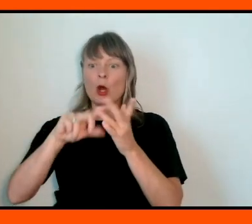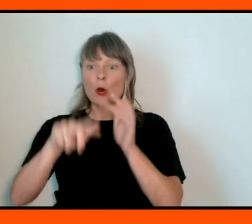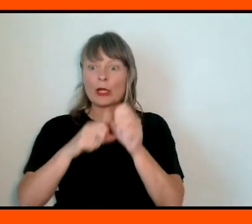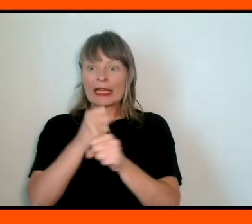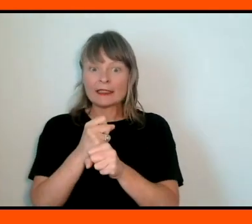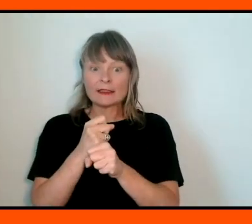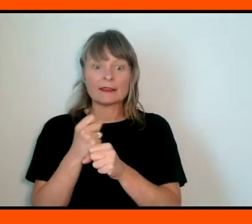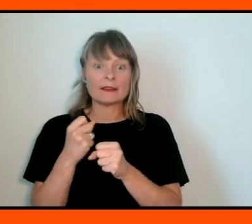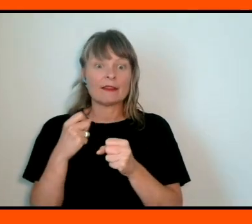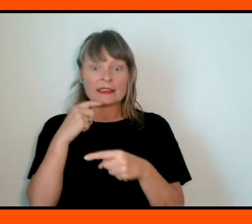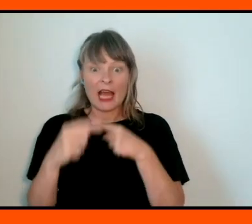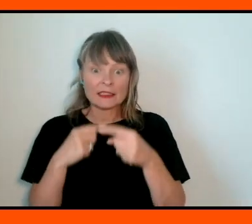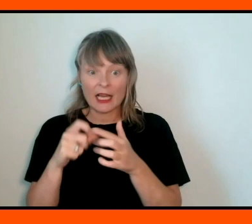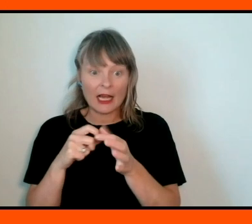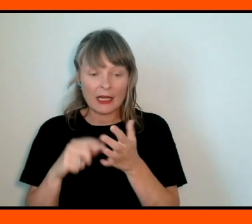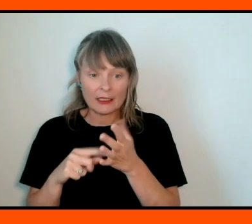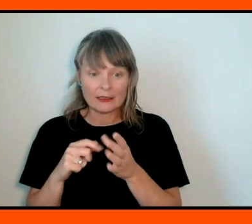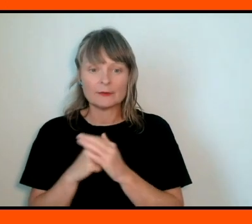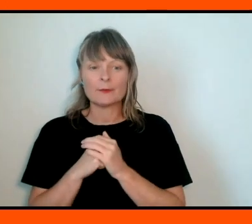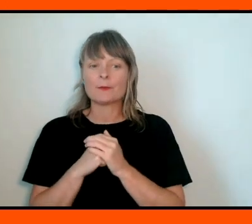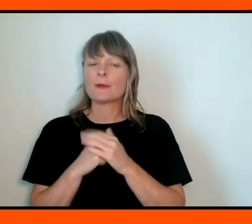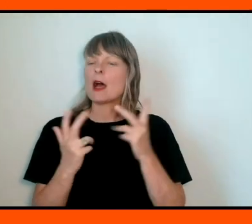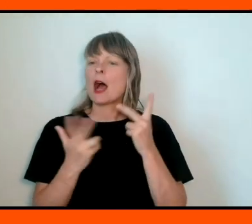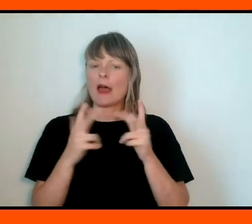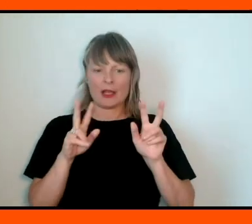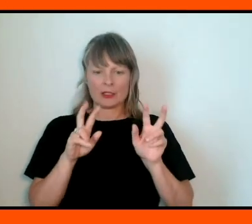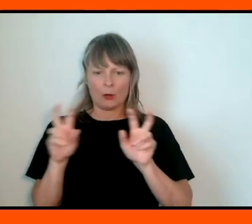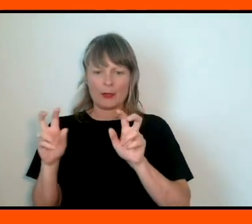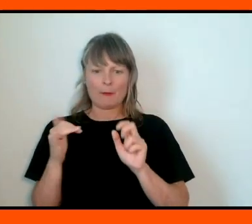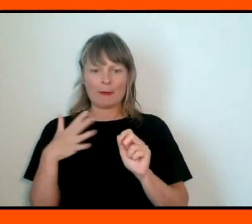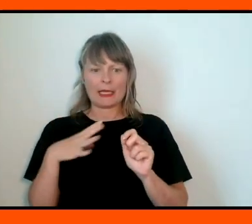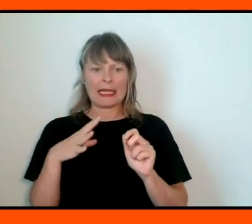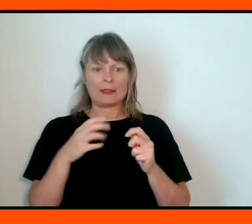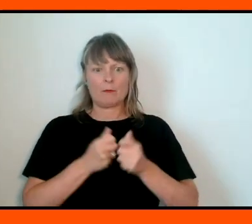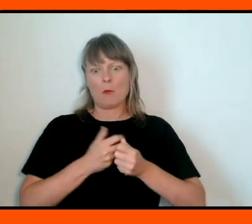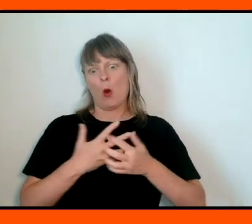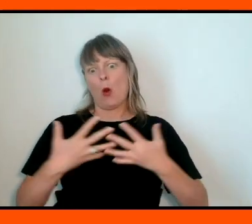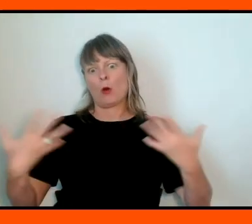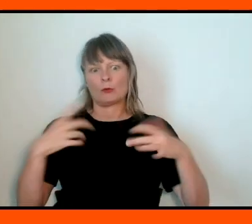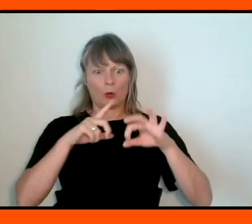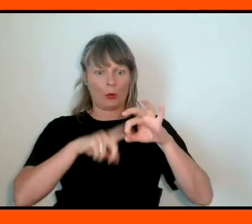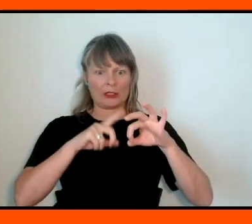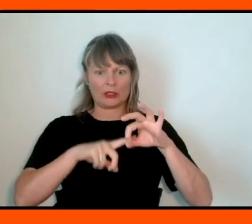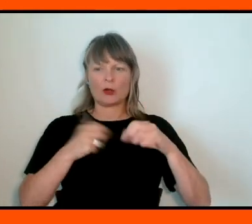Other topics may require multiple questions or require free text fields to answer those questions